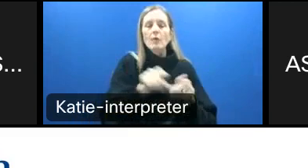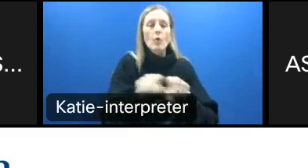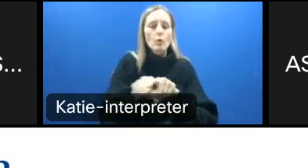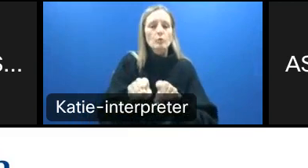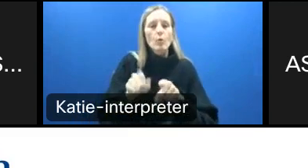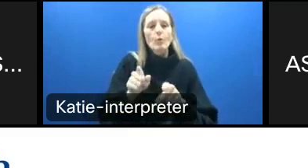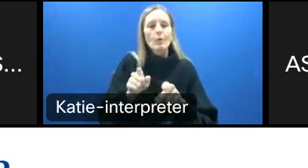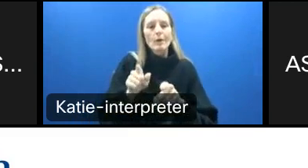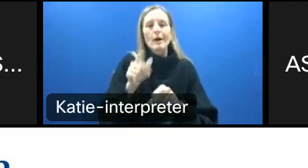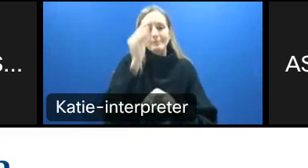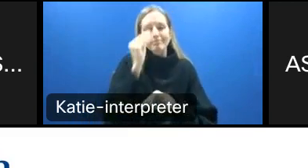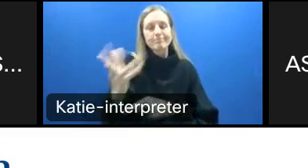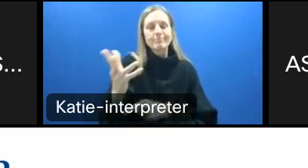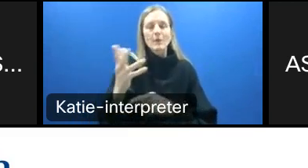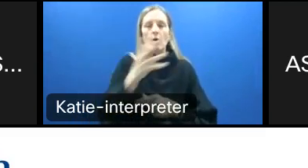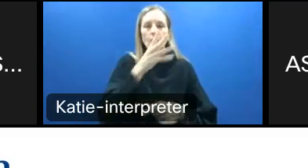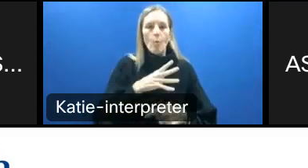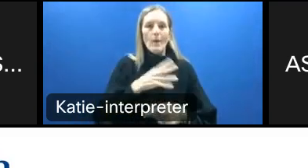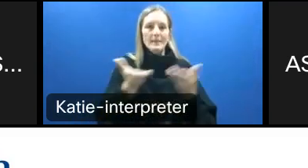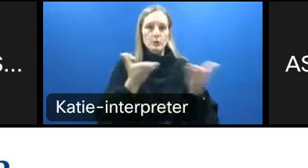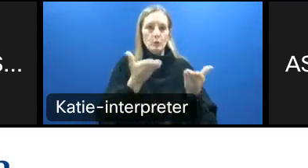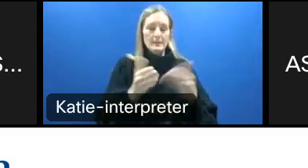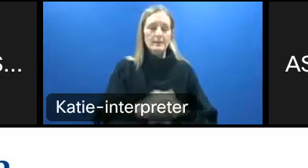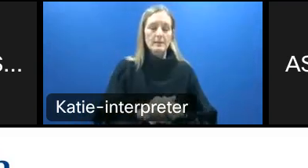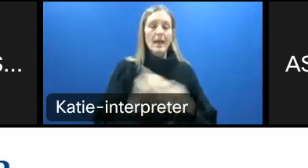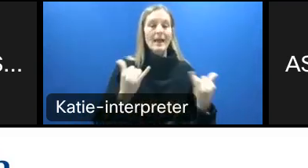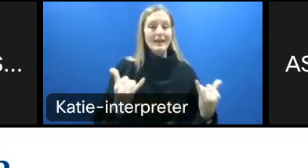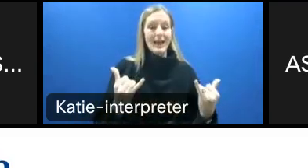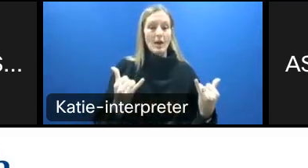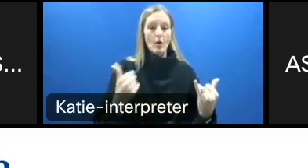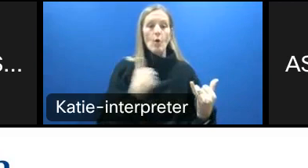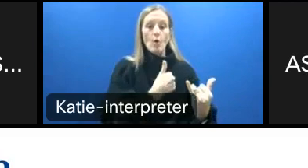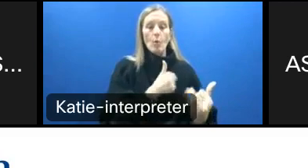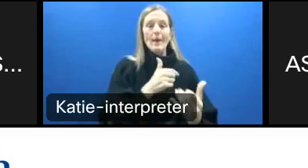The fiscal year 23 adopted budget was fast in June 2022.